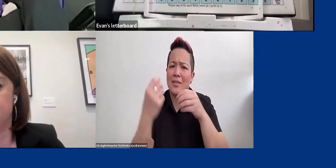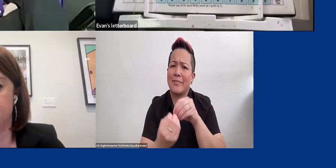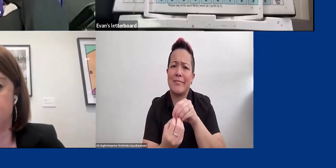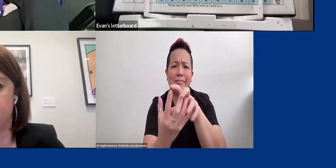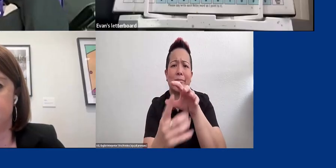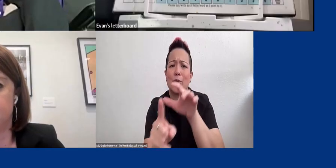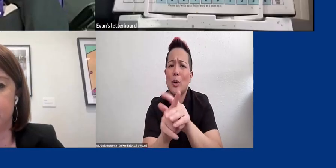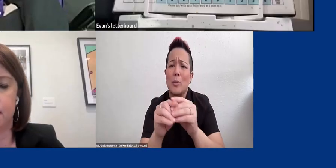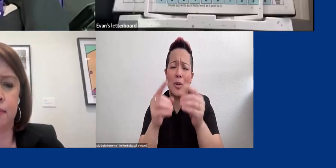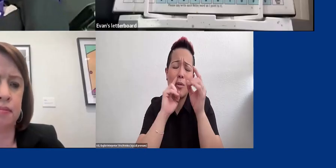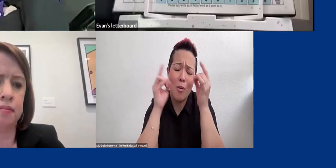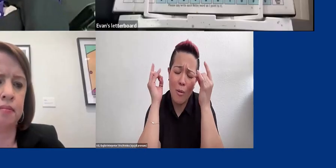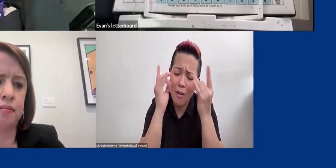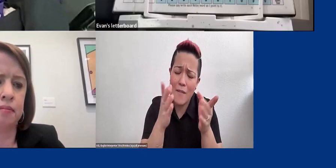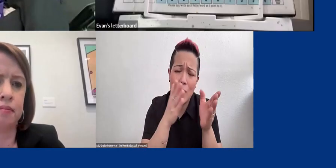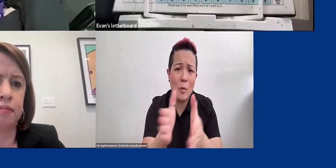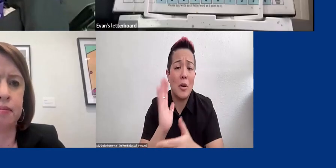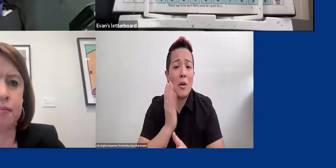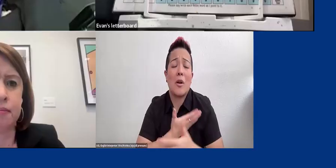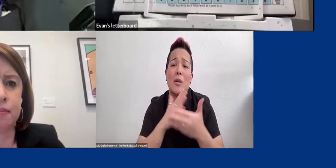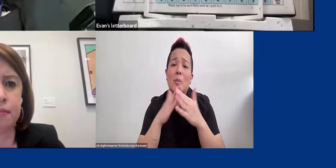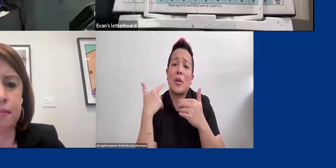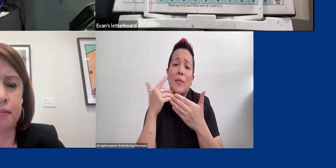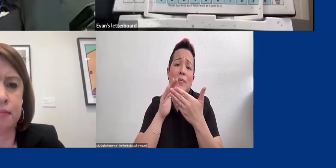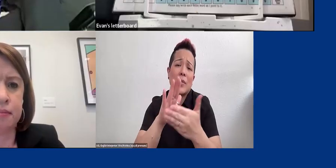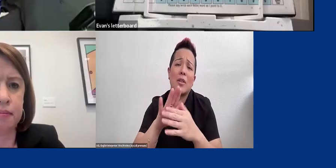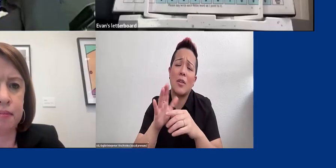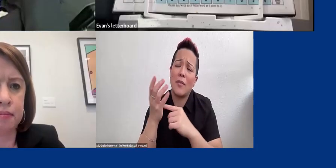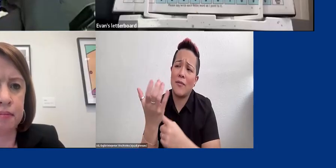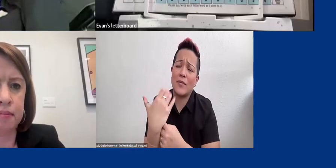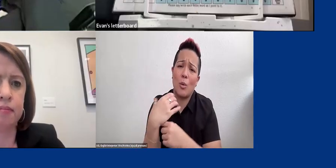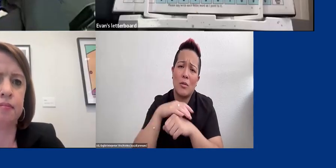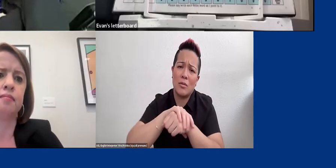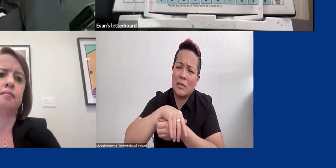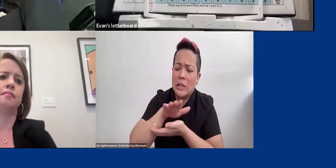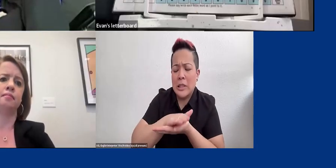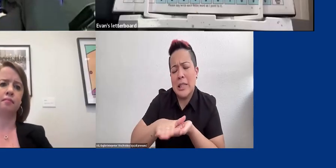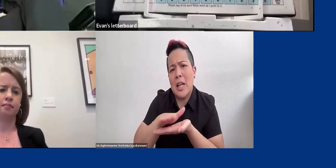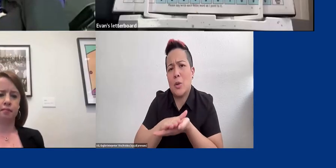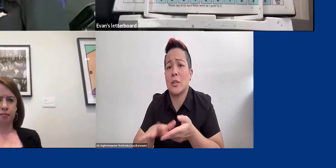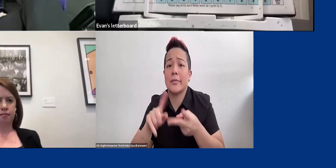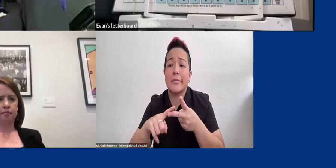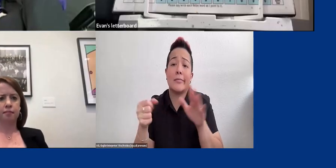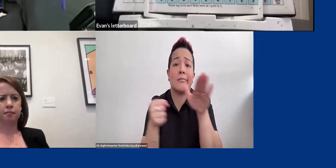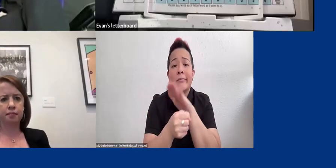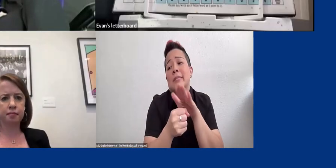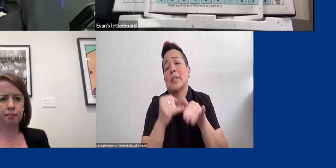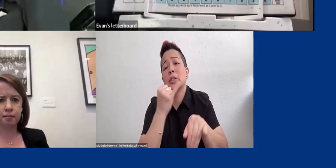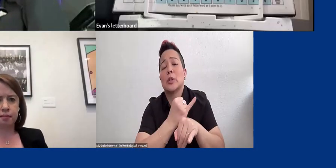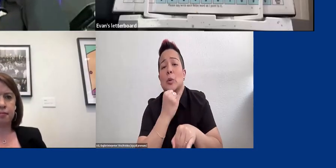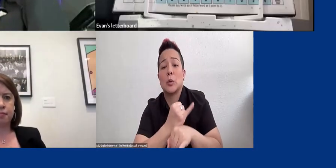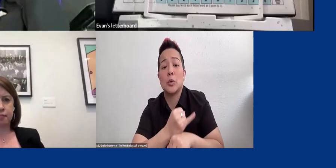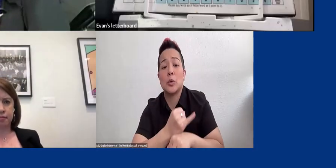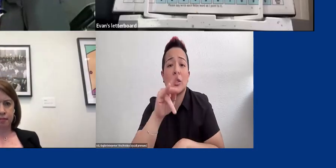Our community has faced forced sterilization, institutionalization, and both physical and chemical